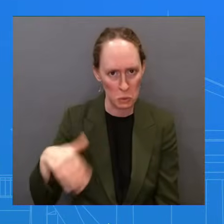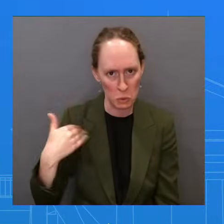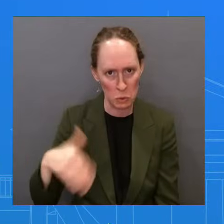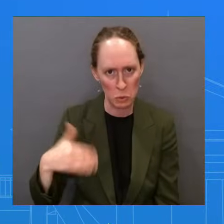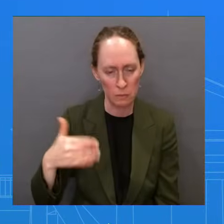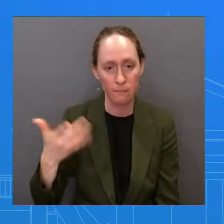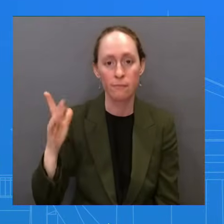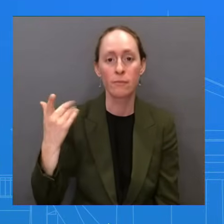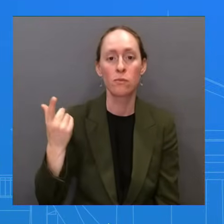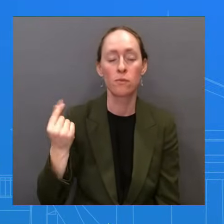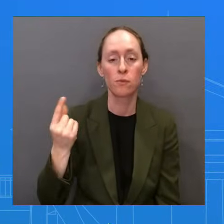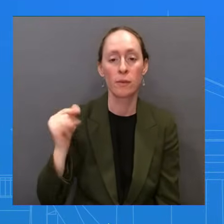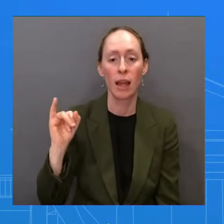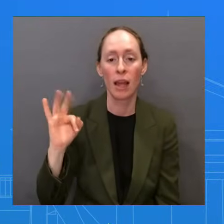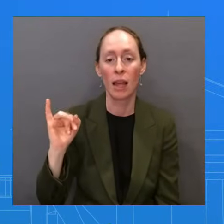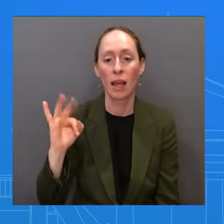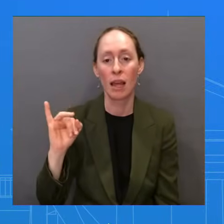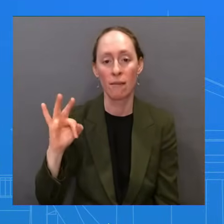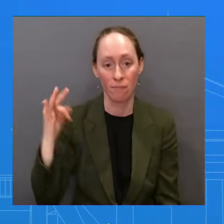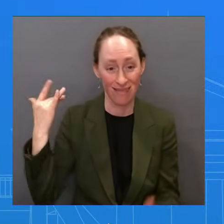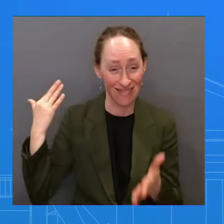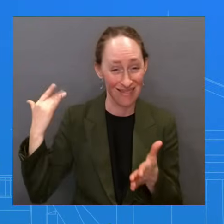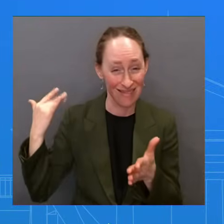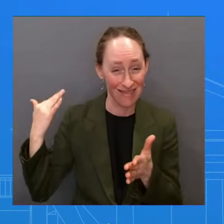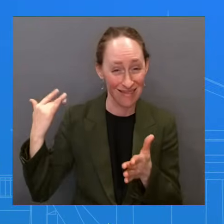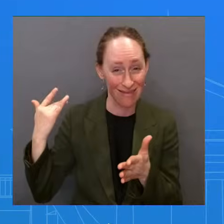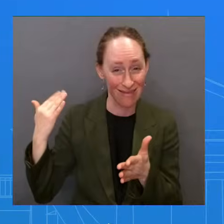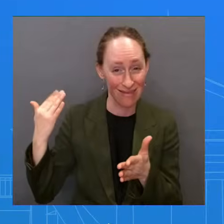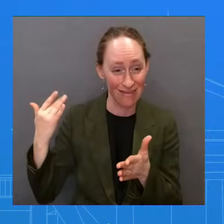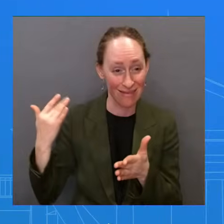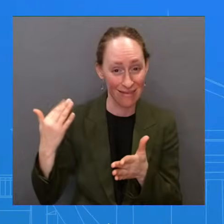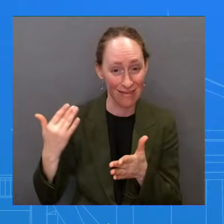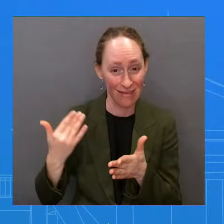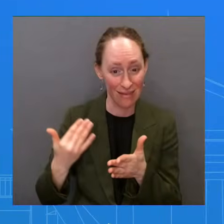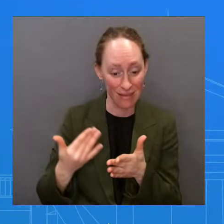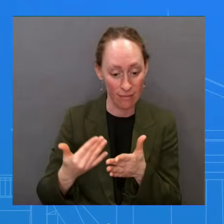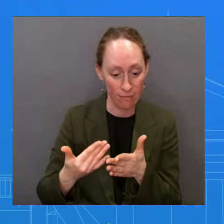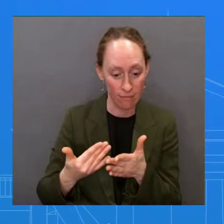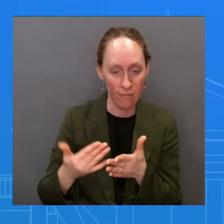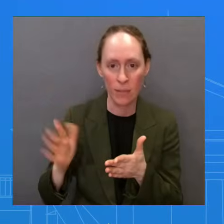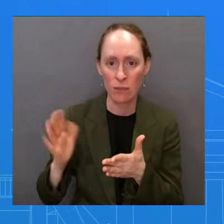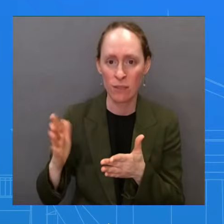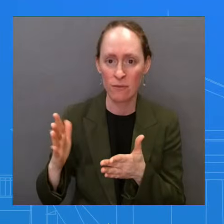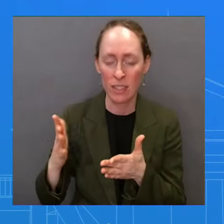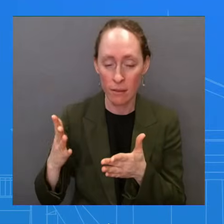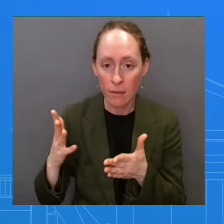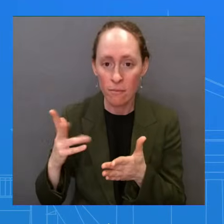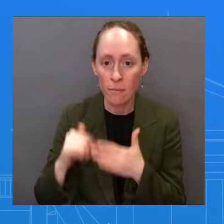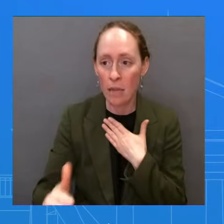Does that mean he accepts what they say and avoids default, if it comes down to that? Ms. Jean-Pierre: The question is for Congress.